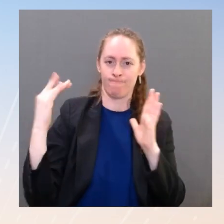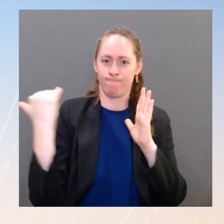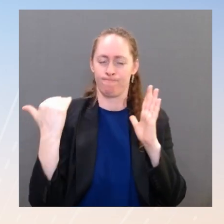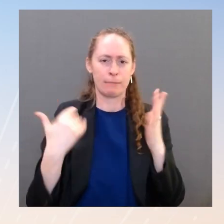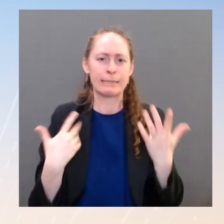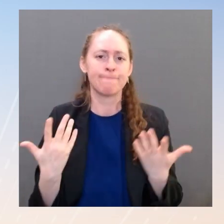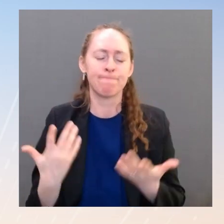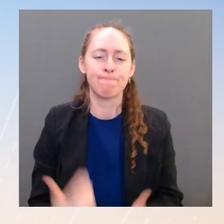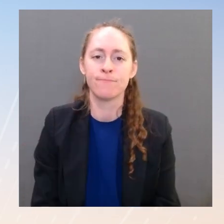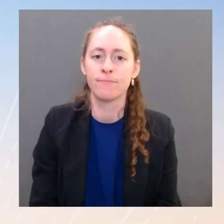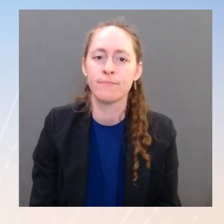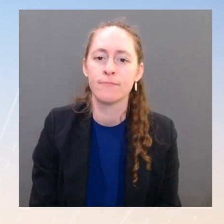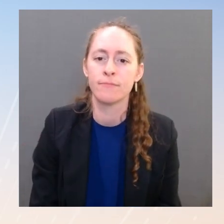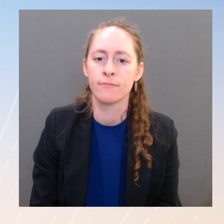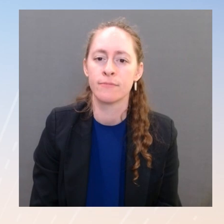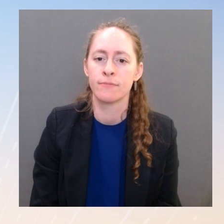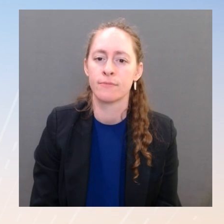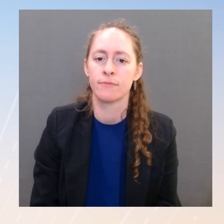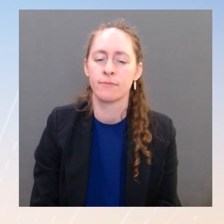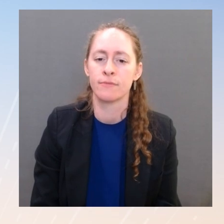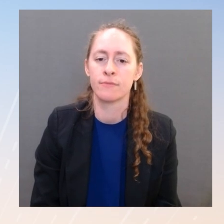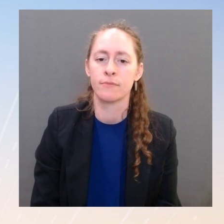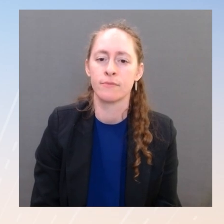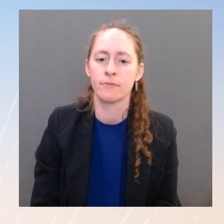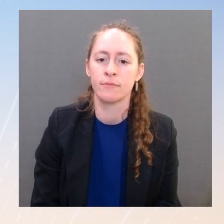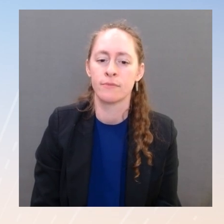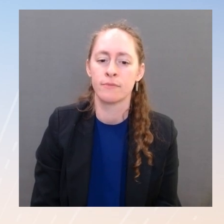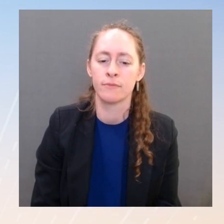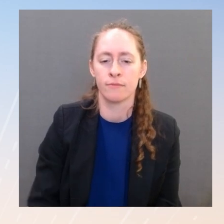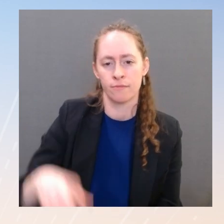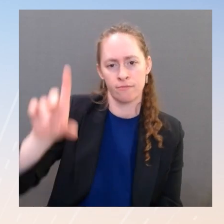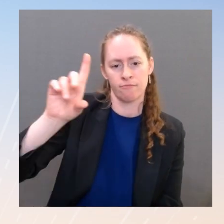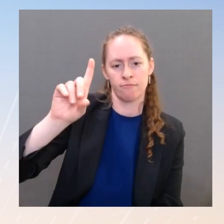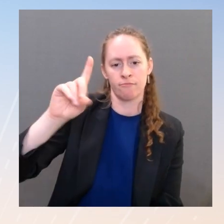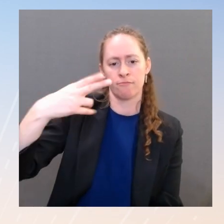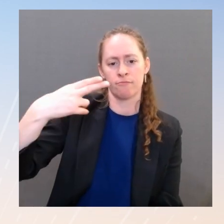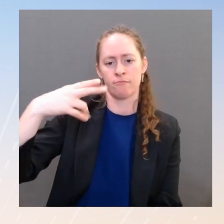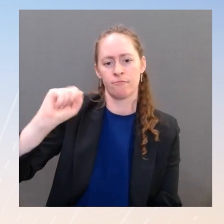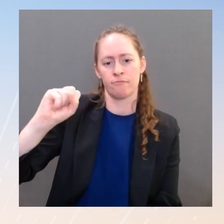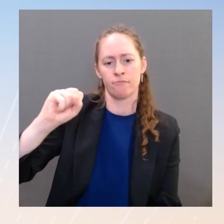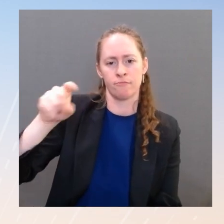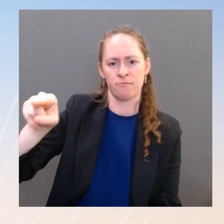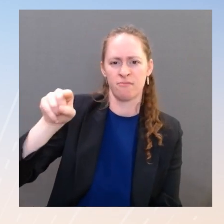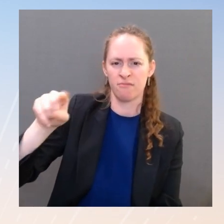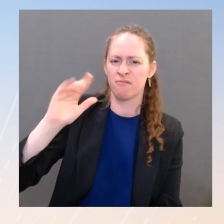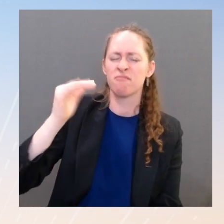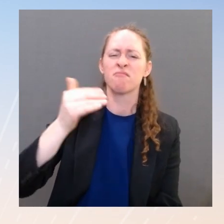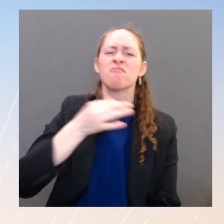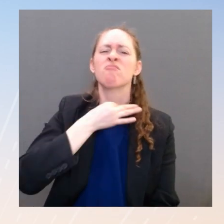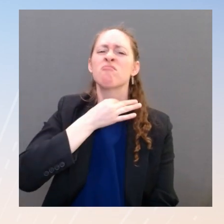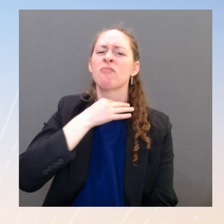when determining what is information from extremist groups? Will they be relying on the FBI's, sort of, you know, lists of groups